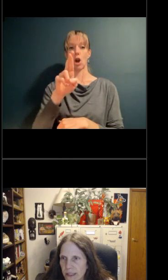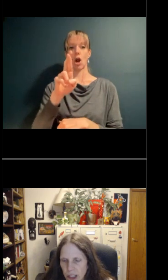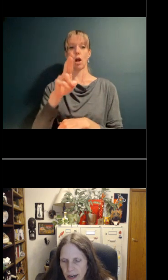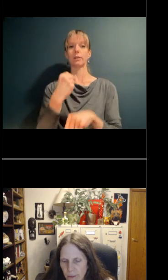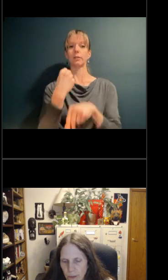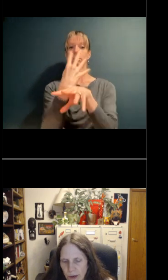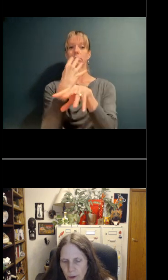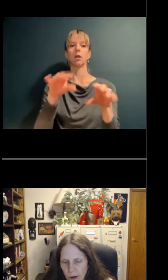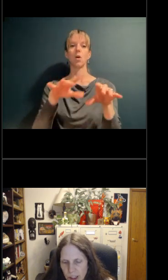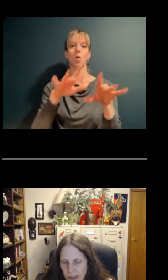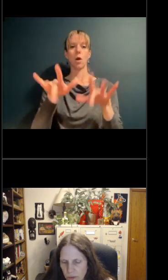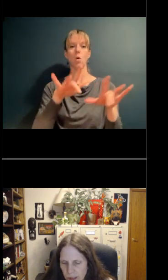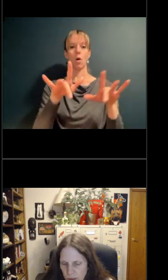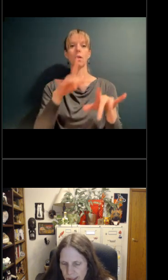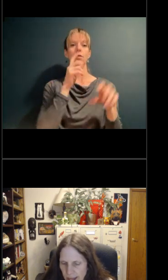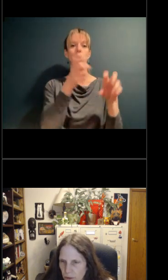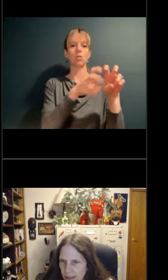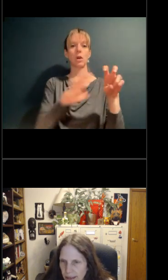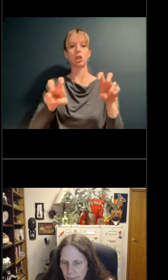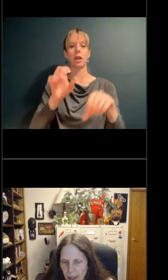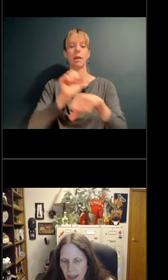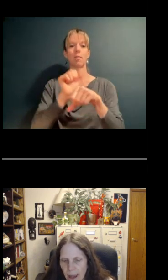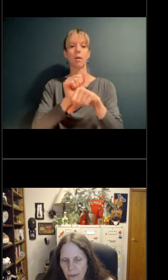Transition and Employment Projects resource library,